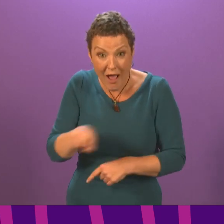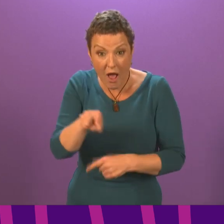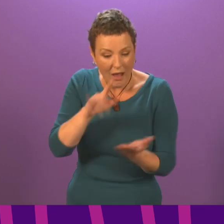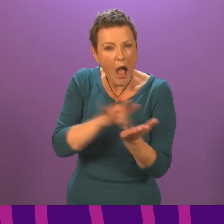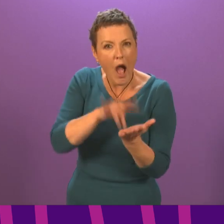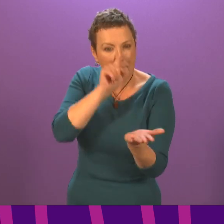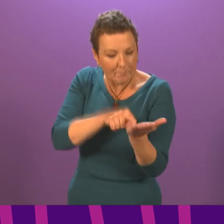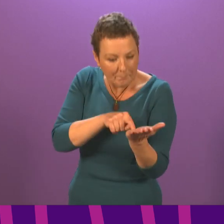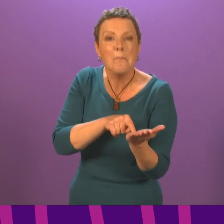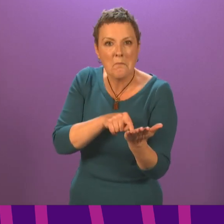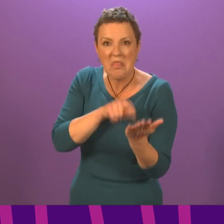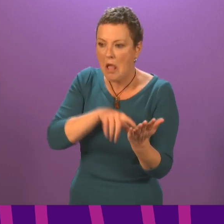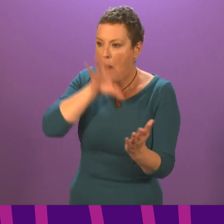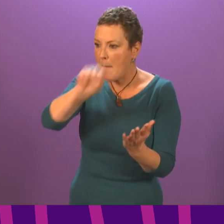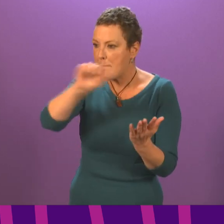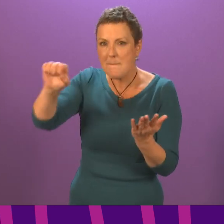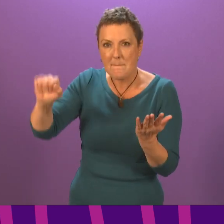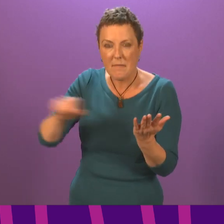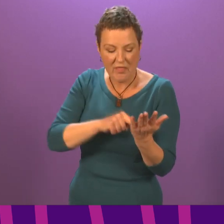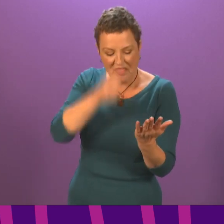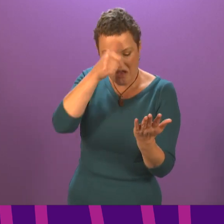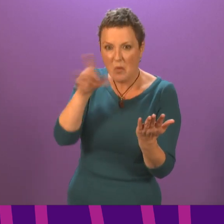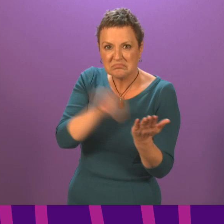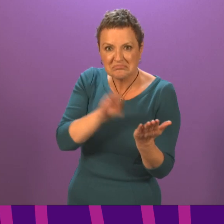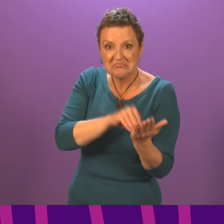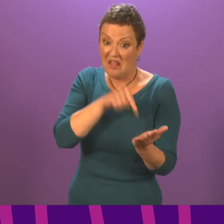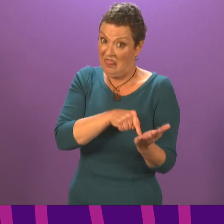possible, outbreaks in particular settings are contained. I think that test and protect